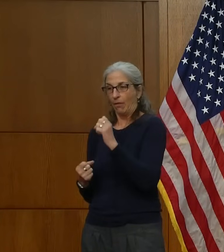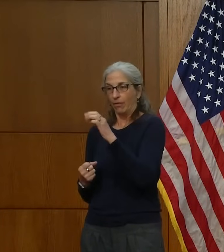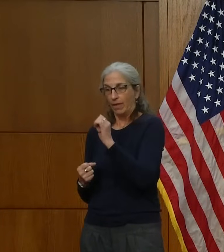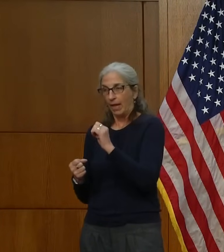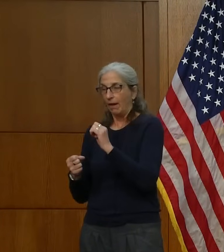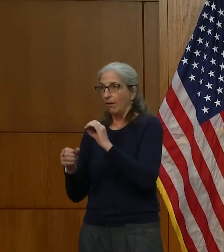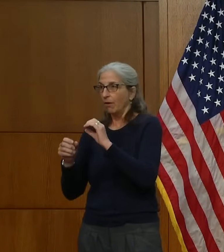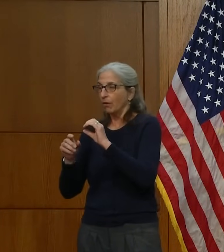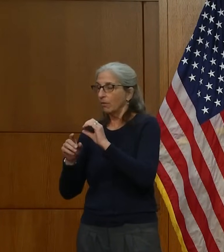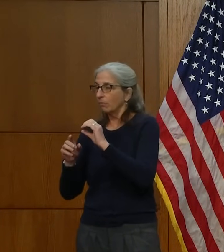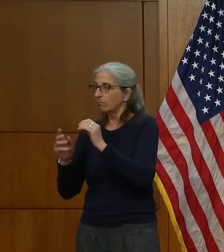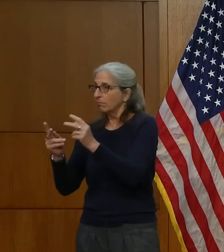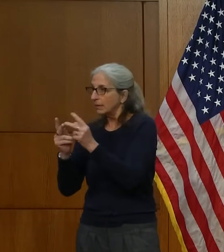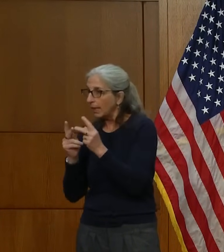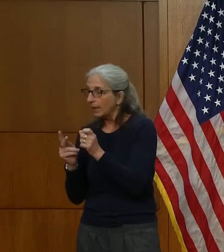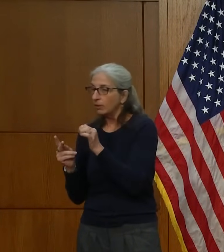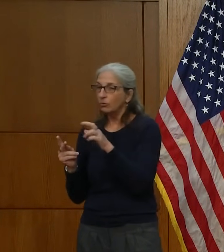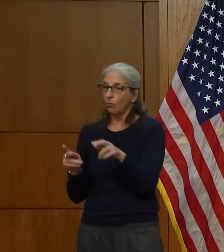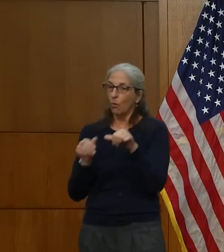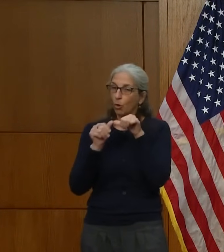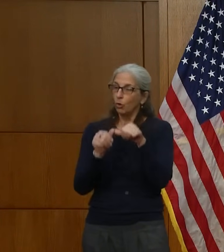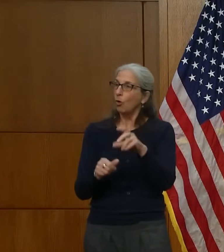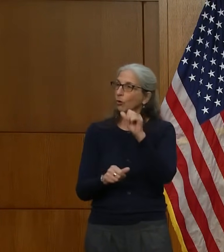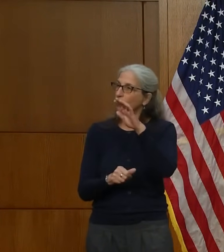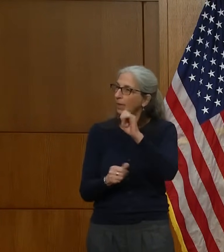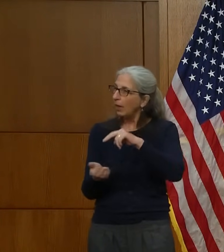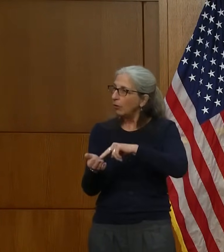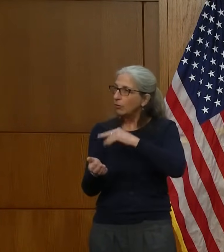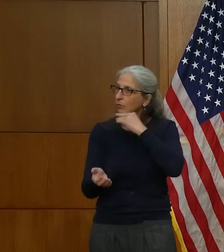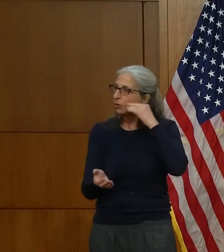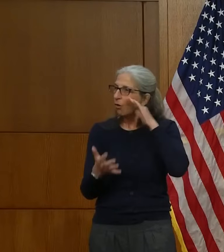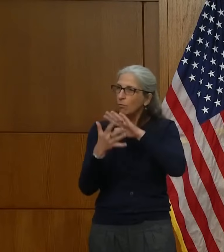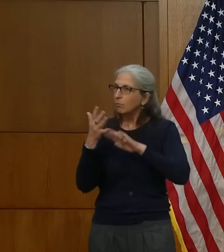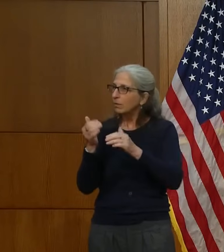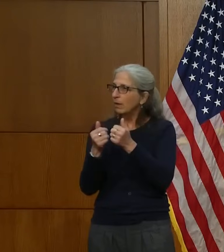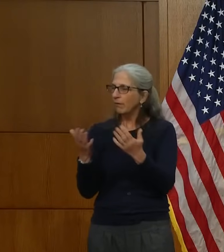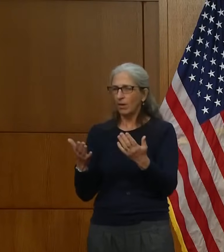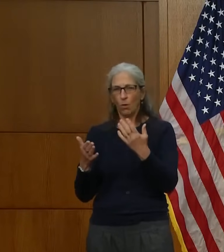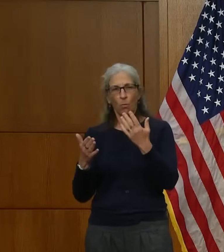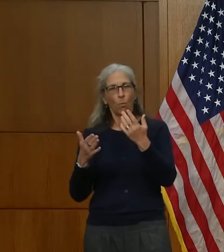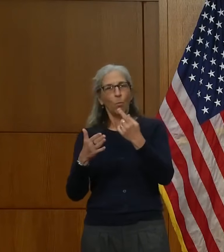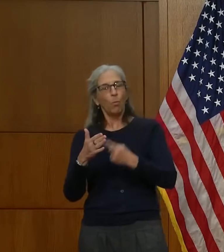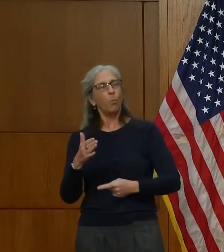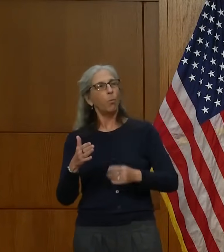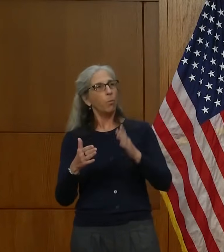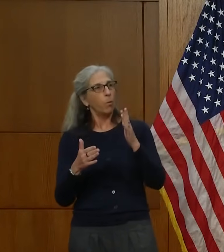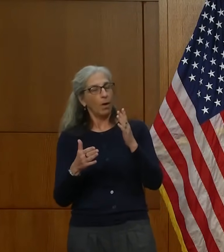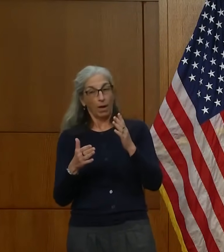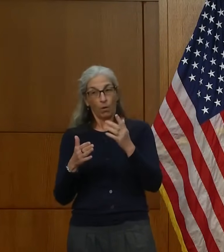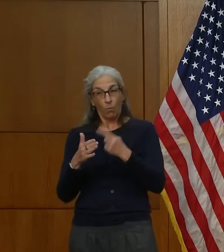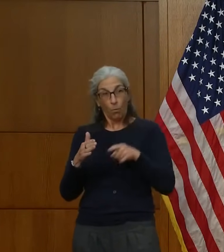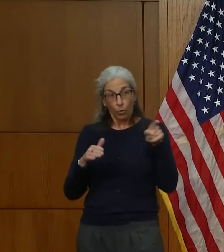PEOPLE AT THESE LOCATIONS, STATE SAFE. YOU FROM, YOU KNOW,